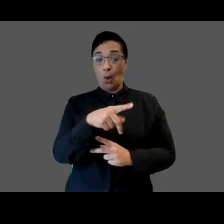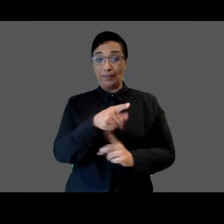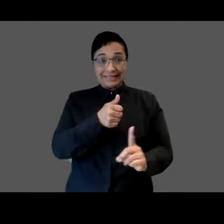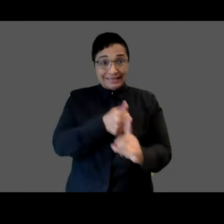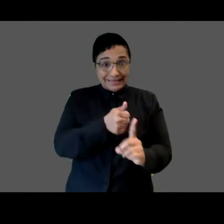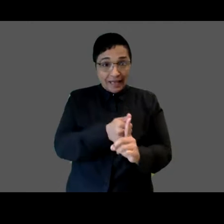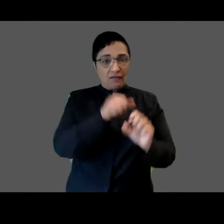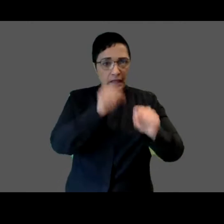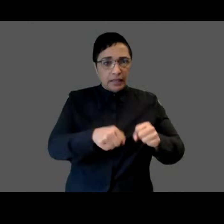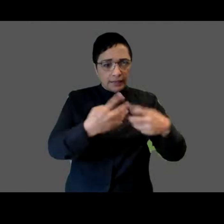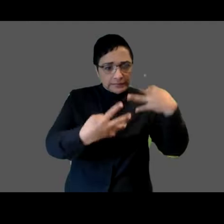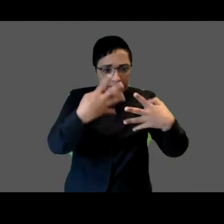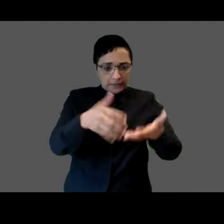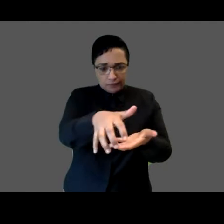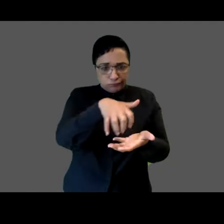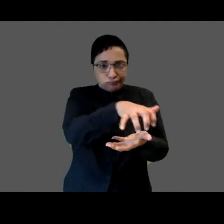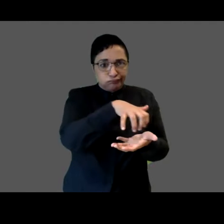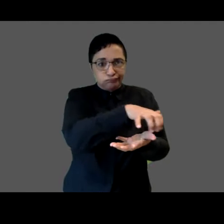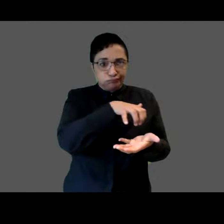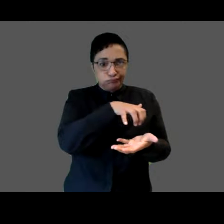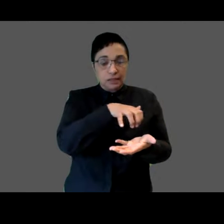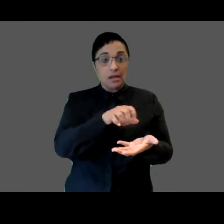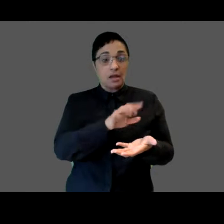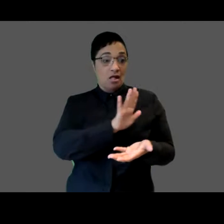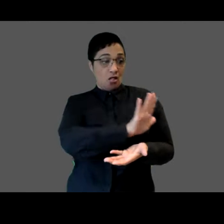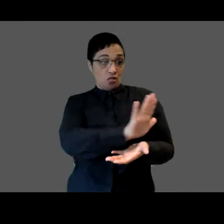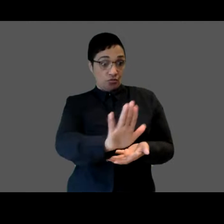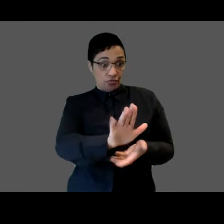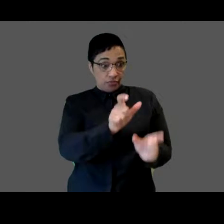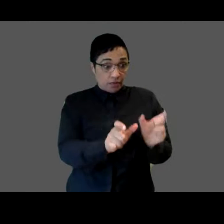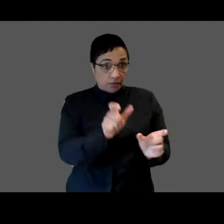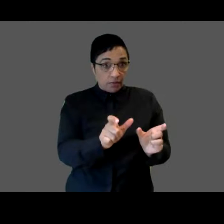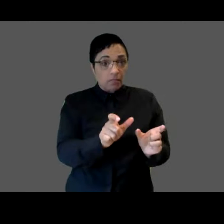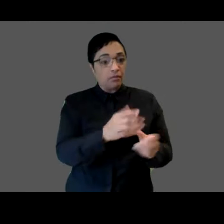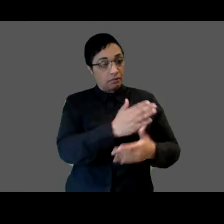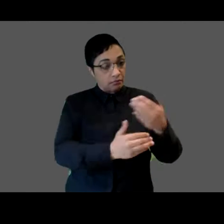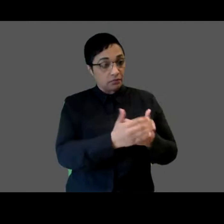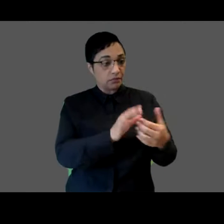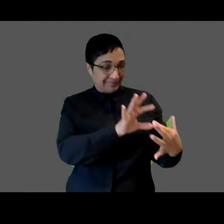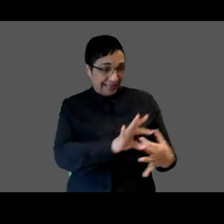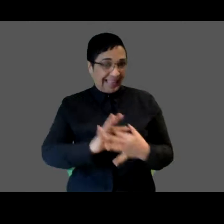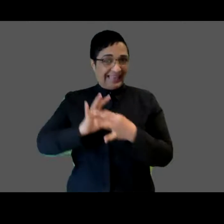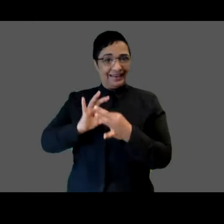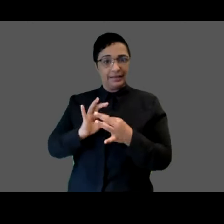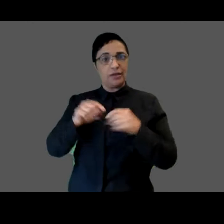And that, basically, connects to the main theme of this webinar today, which is citizen